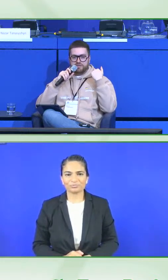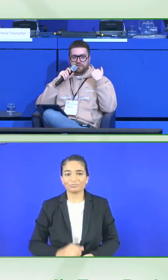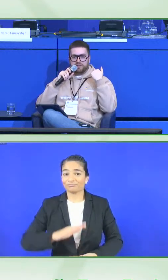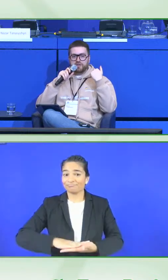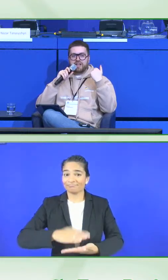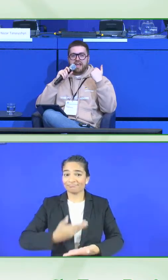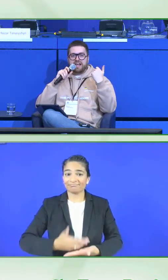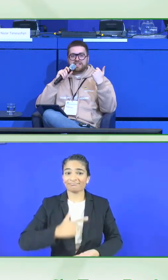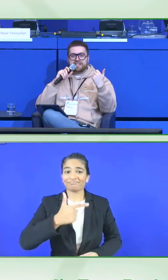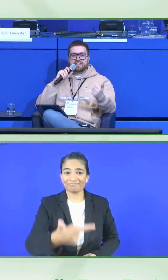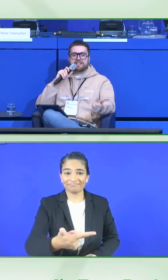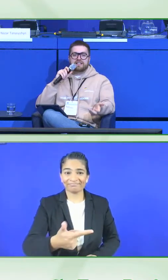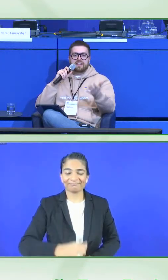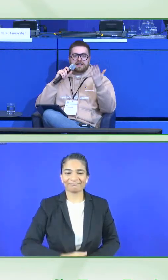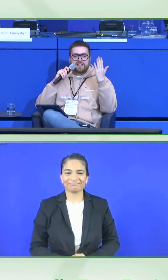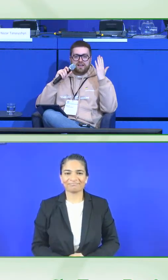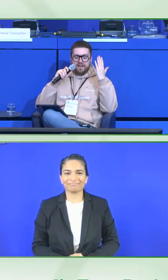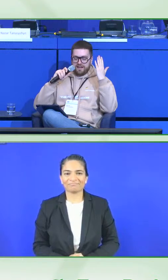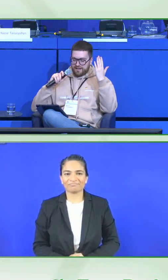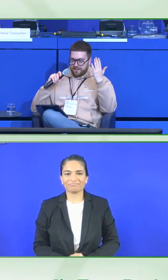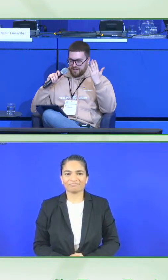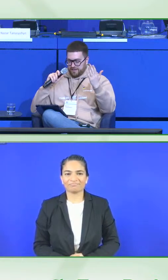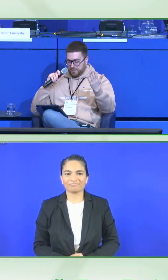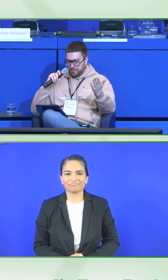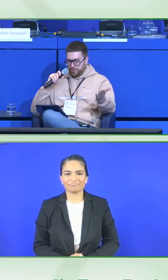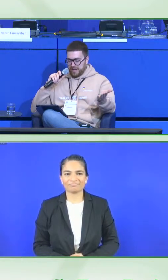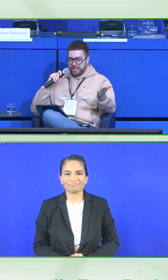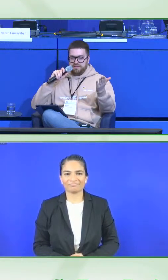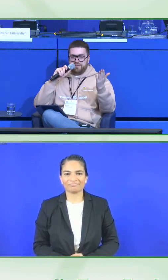It is very complicated, because it has got a lot of subsystems inside.